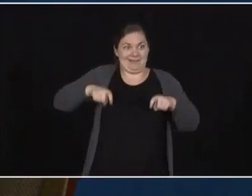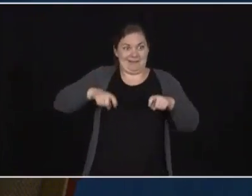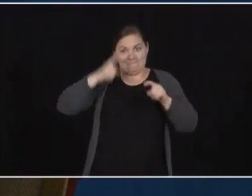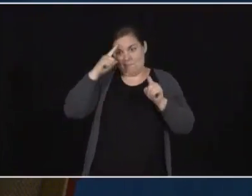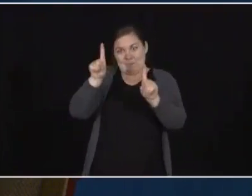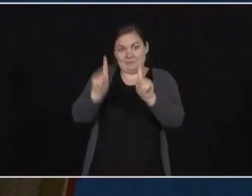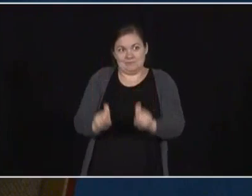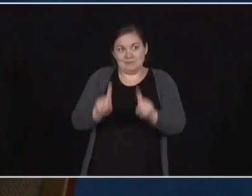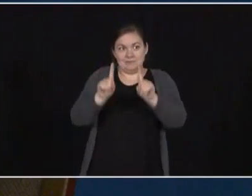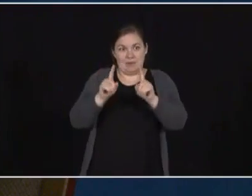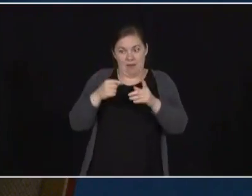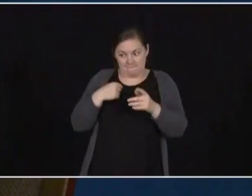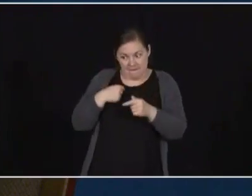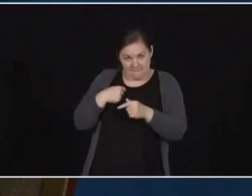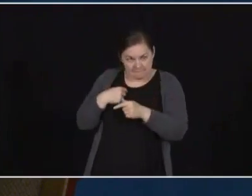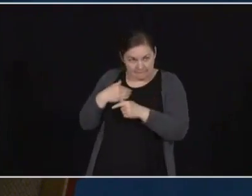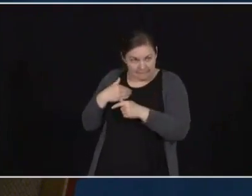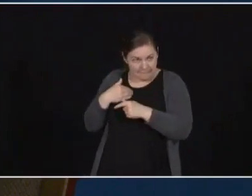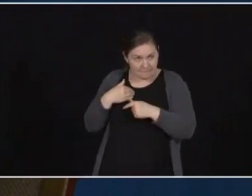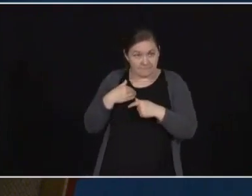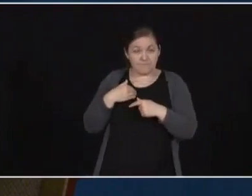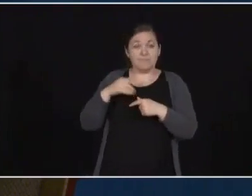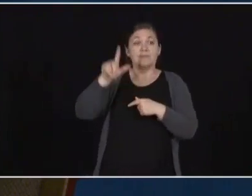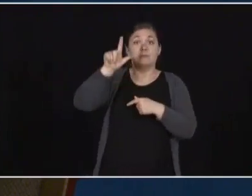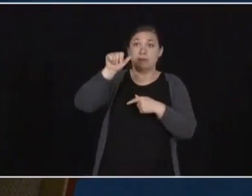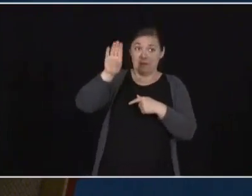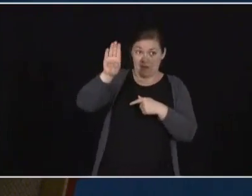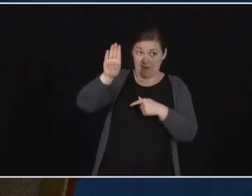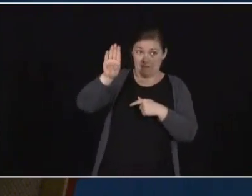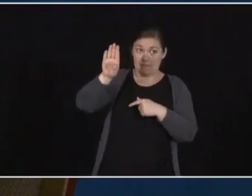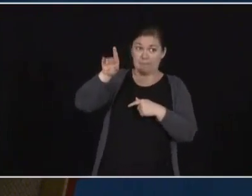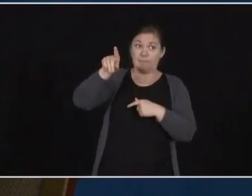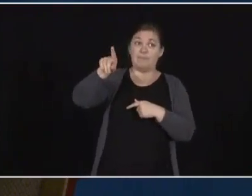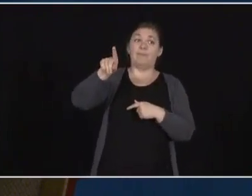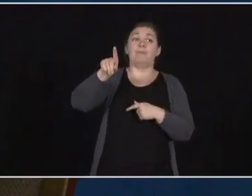are many other elements the supply chain in medicine much like it is in other areas